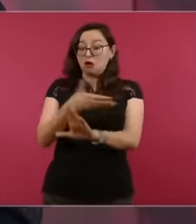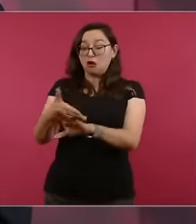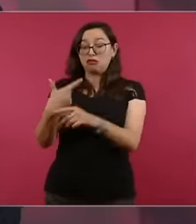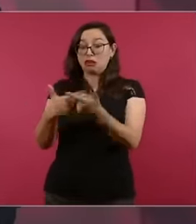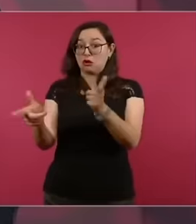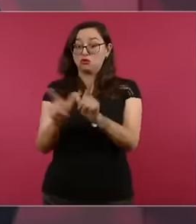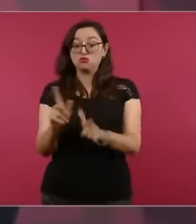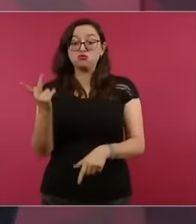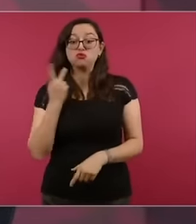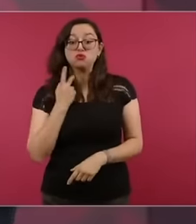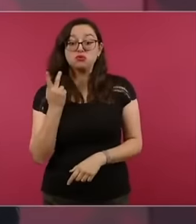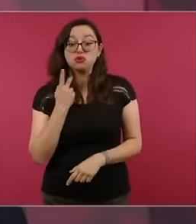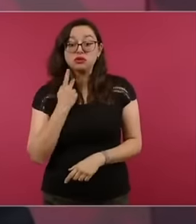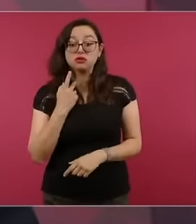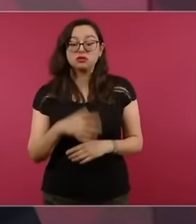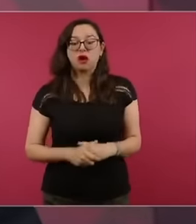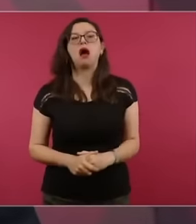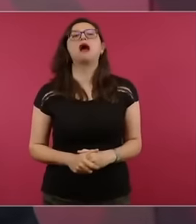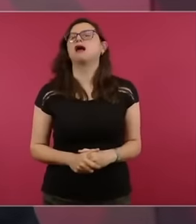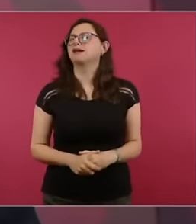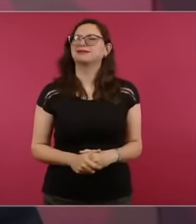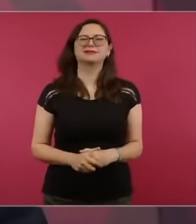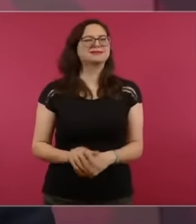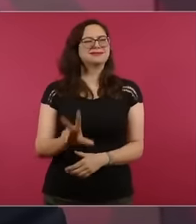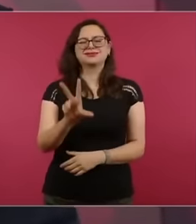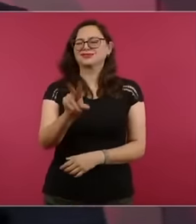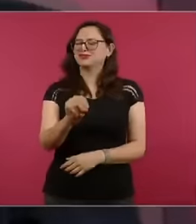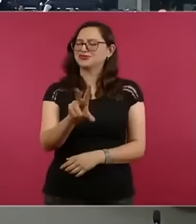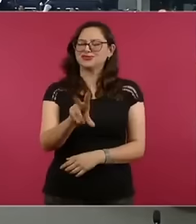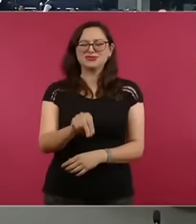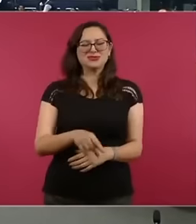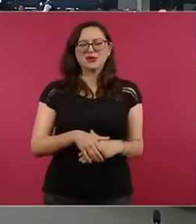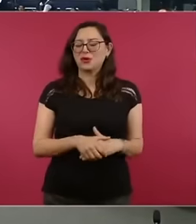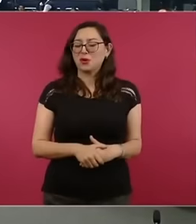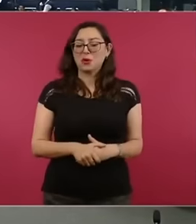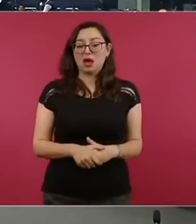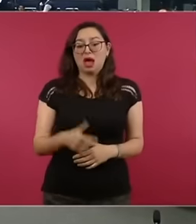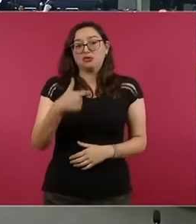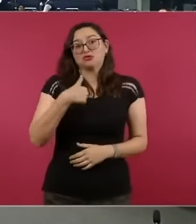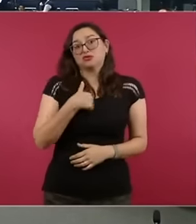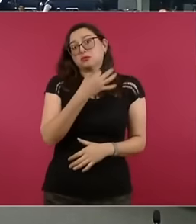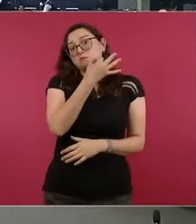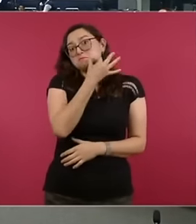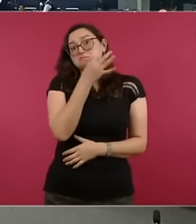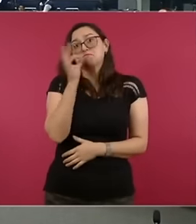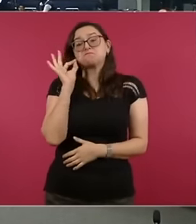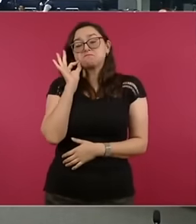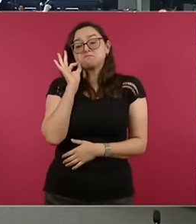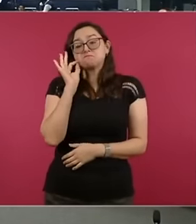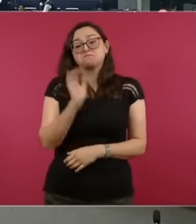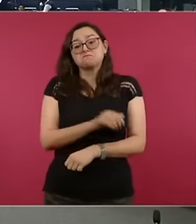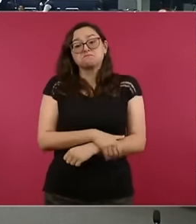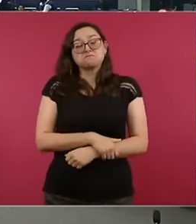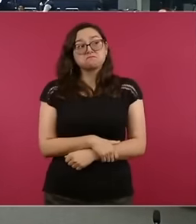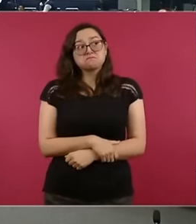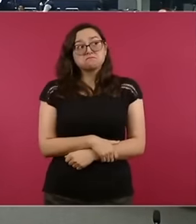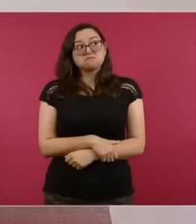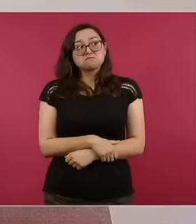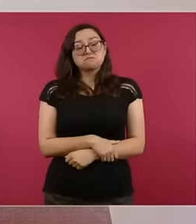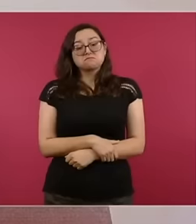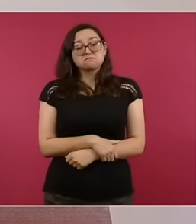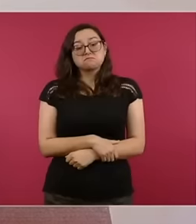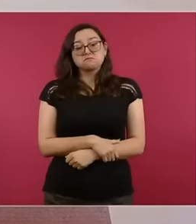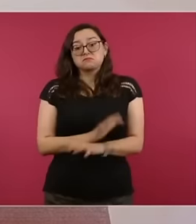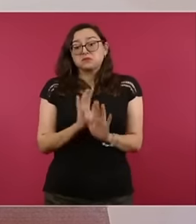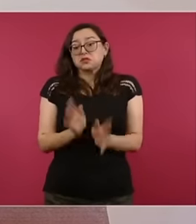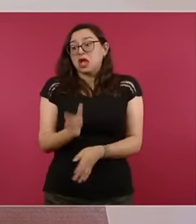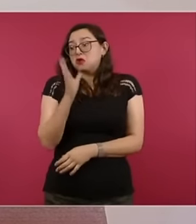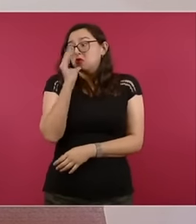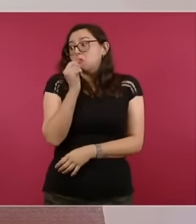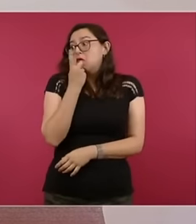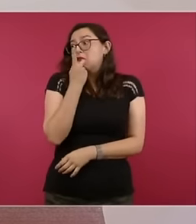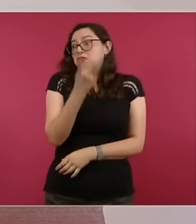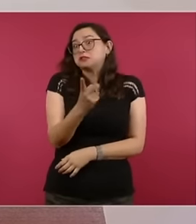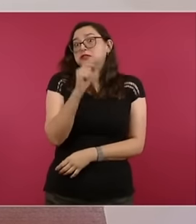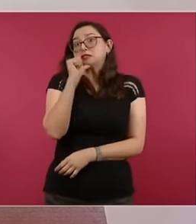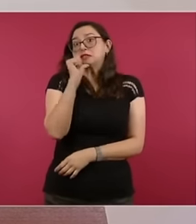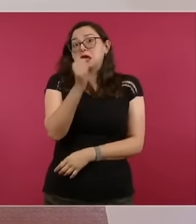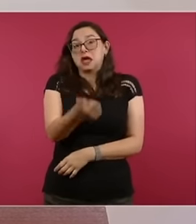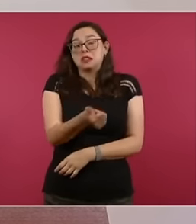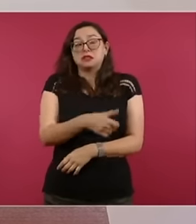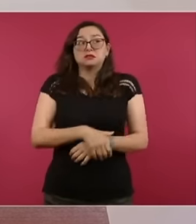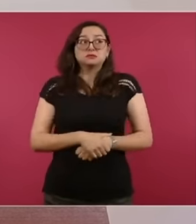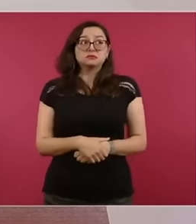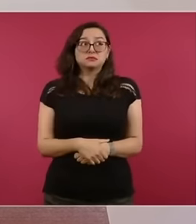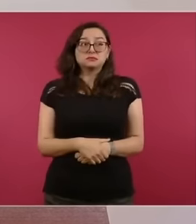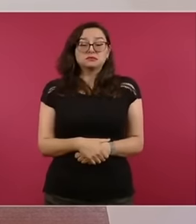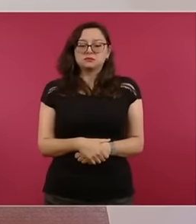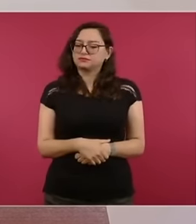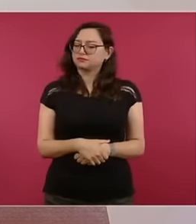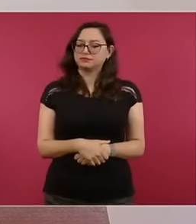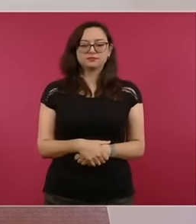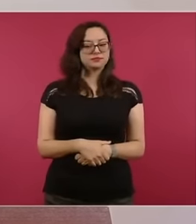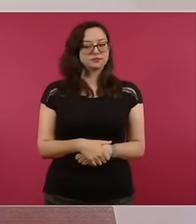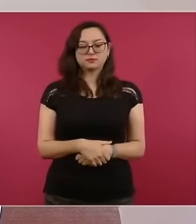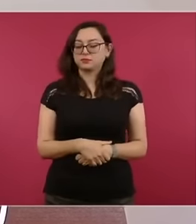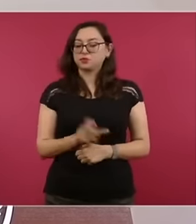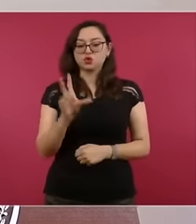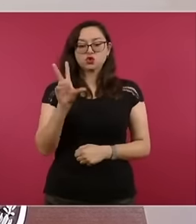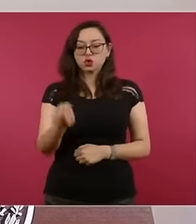the dock with a guilt complex, no, no, they